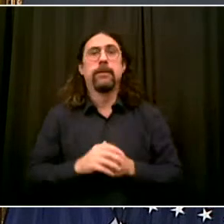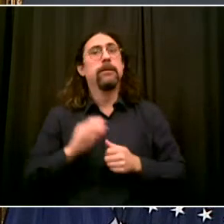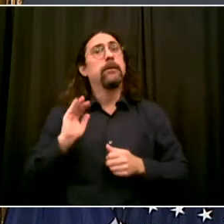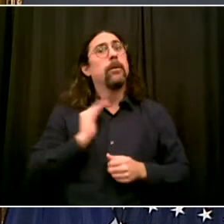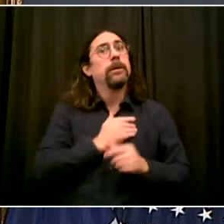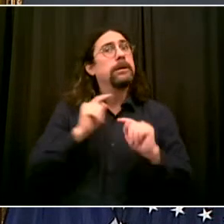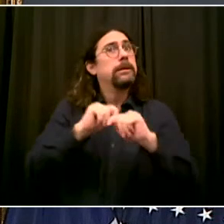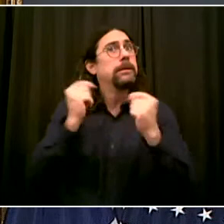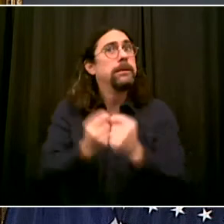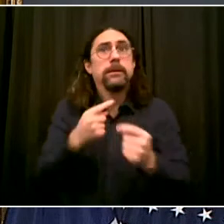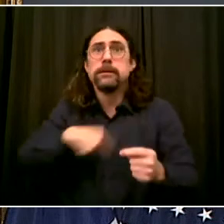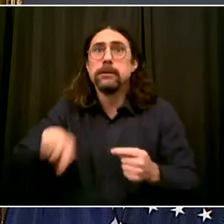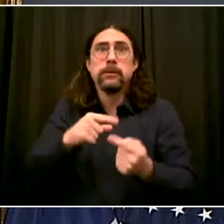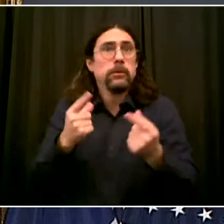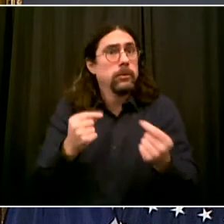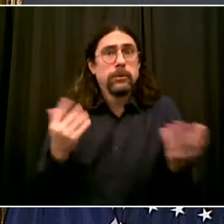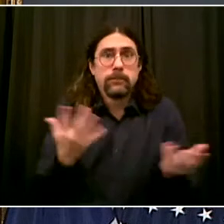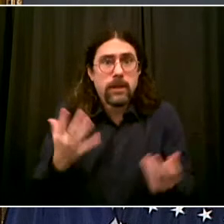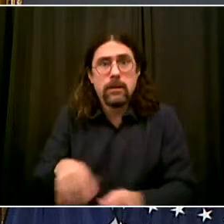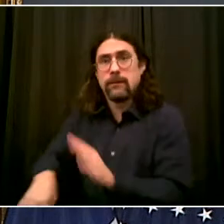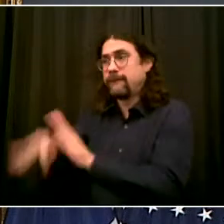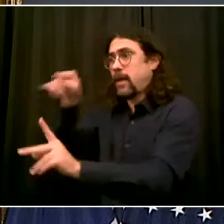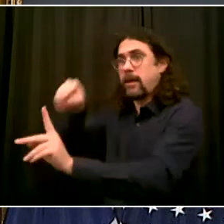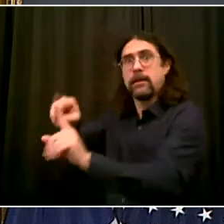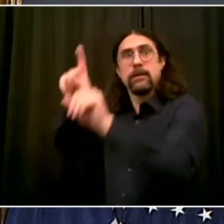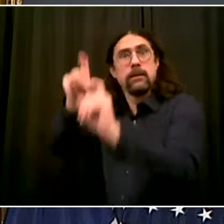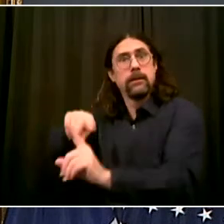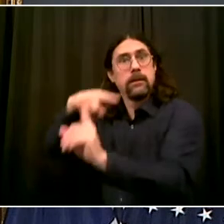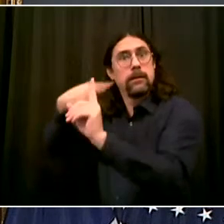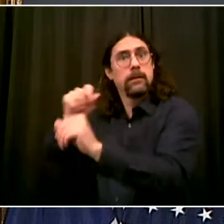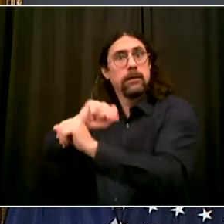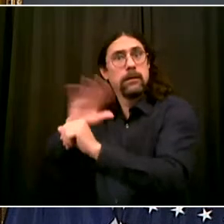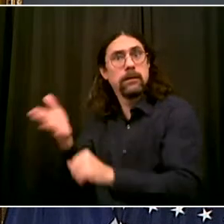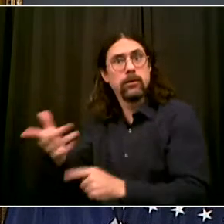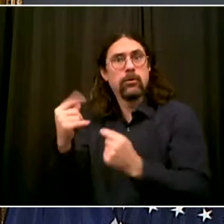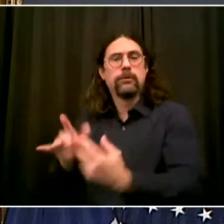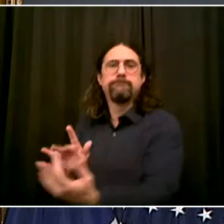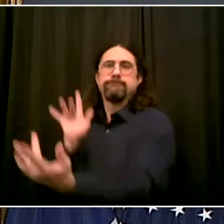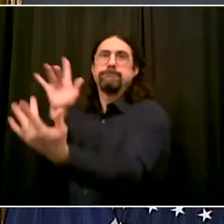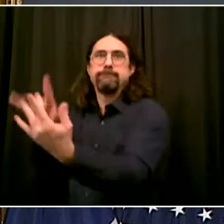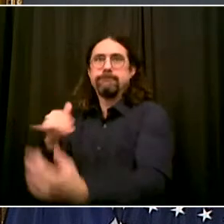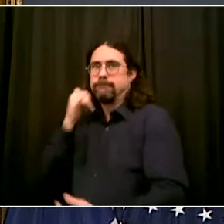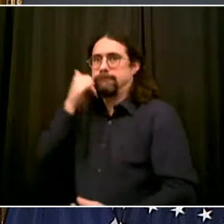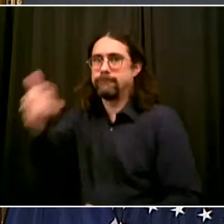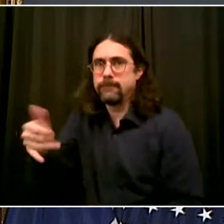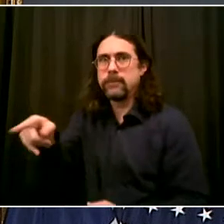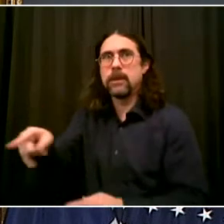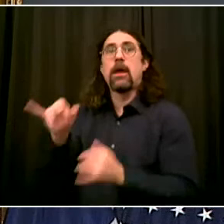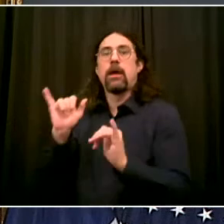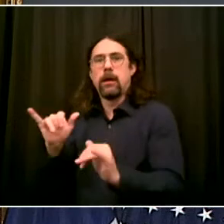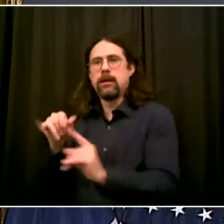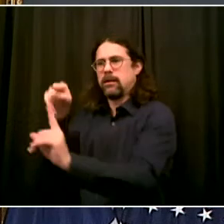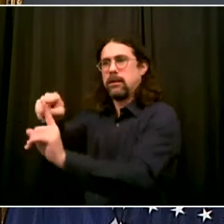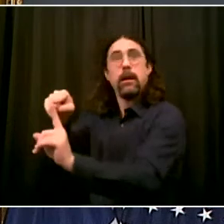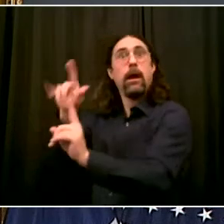OFOF TRAAMNSISSIONON BY REACHING OUT OF THE PEOPPLE AT THE EVENTS. WE ANNOUNCNC TEDHE NUMBERS FOR THE